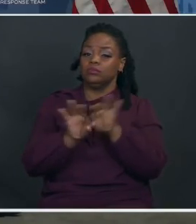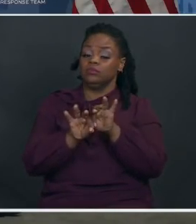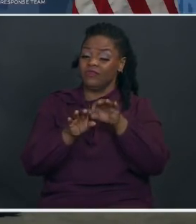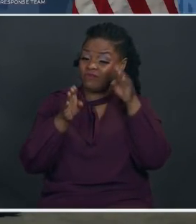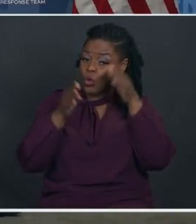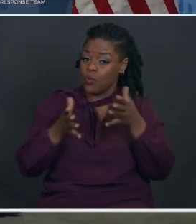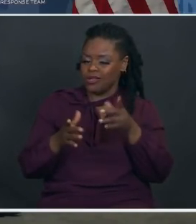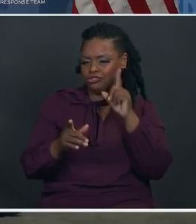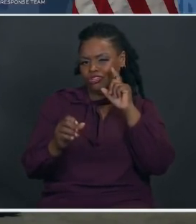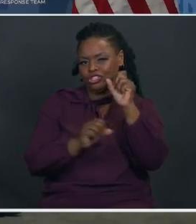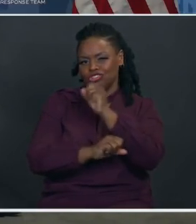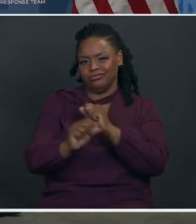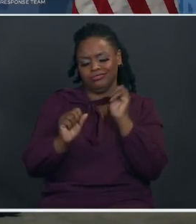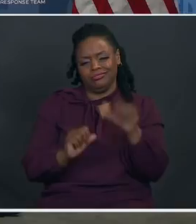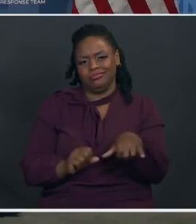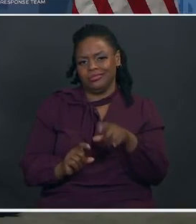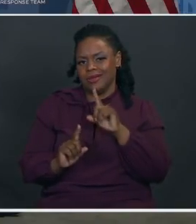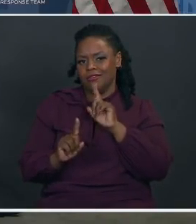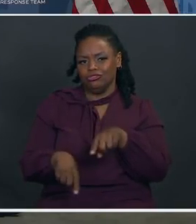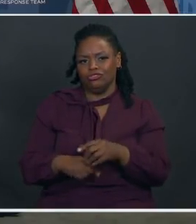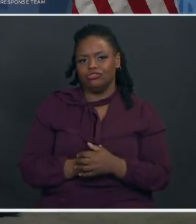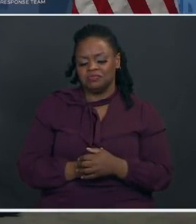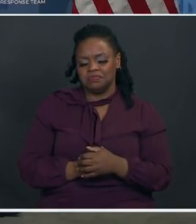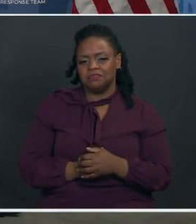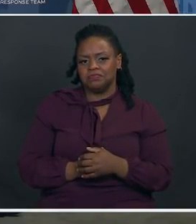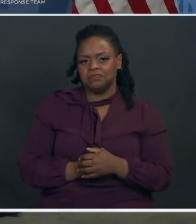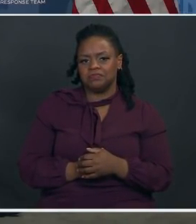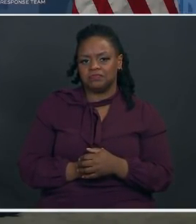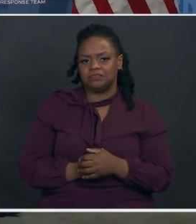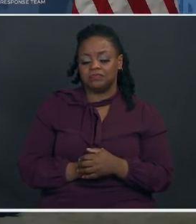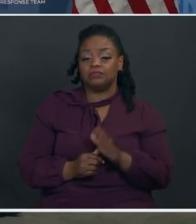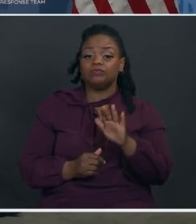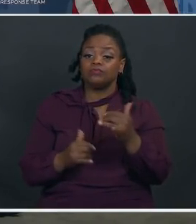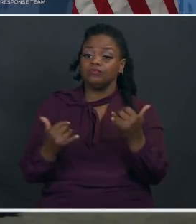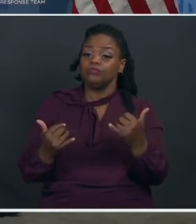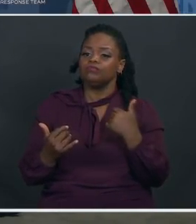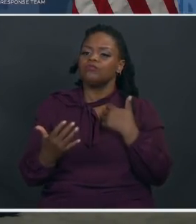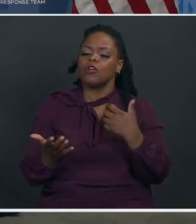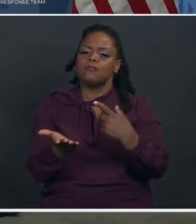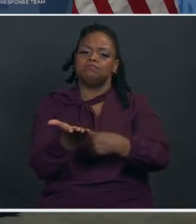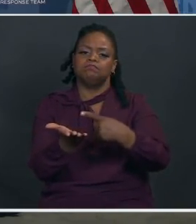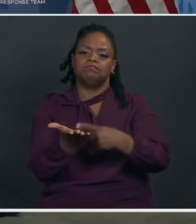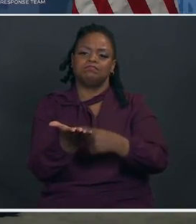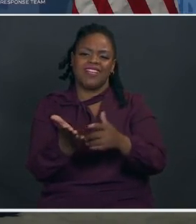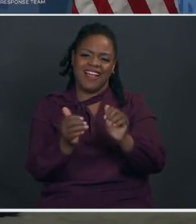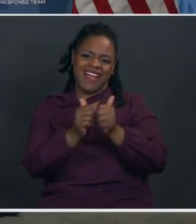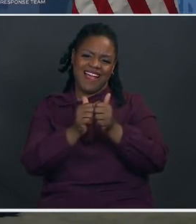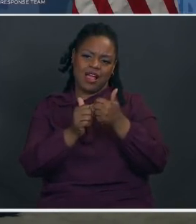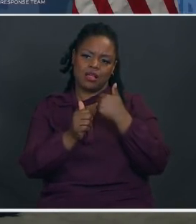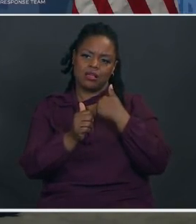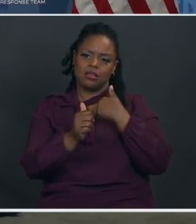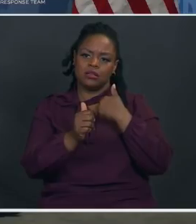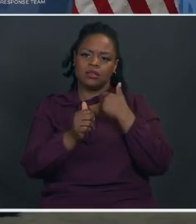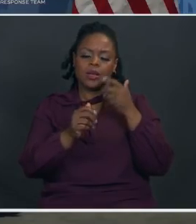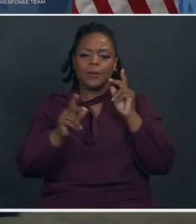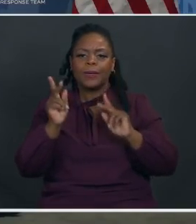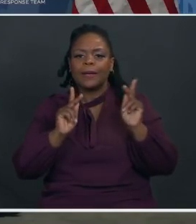I want to highlight an important action that will take today to expand the number of vaccinators in the field to put needles in arms.